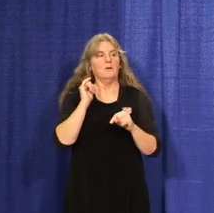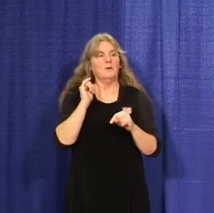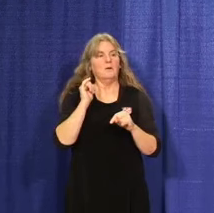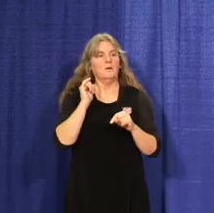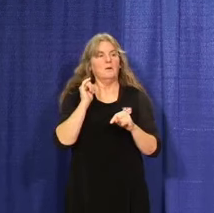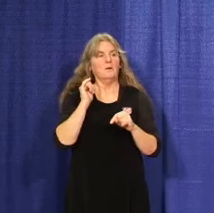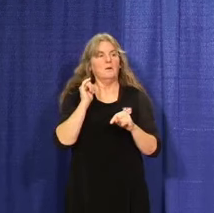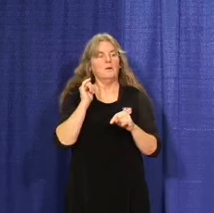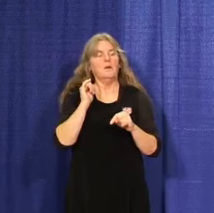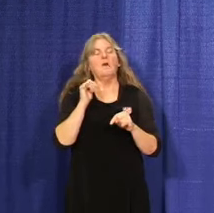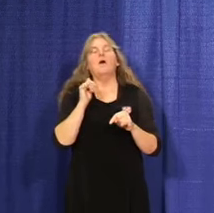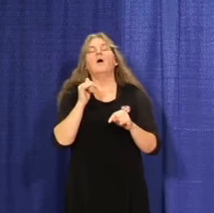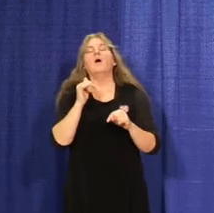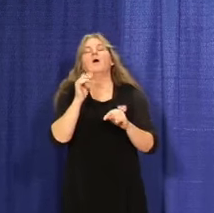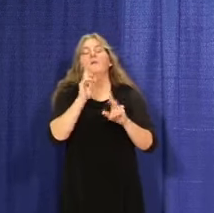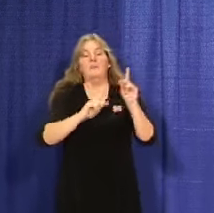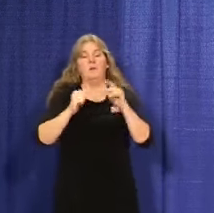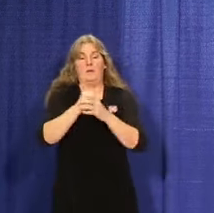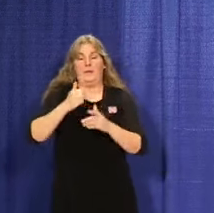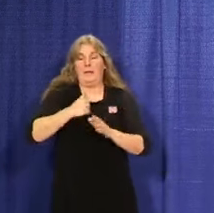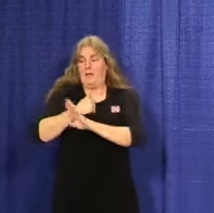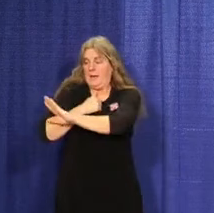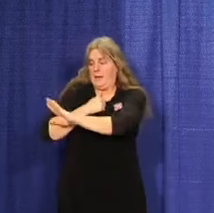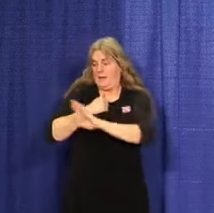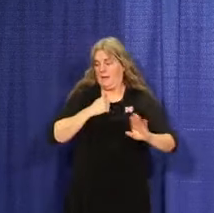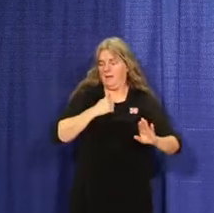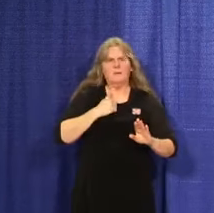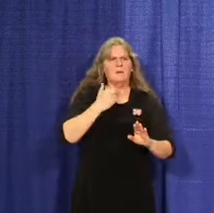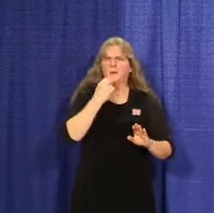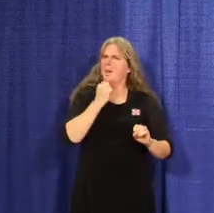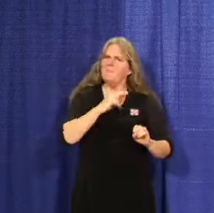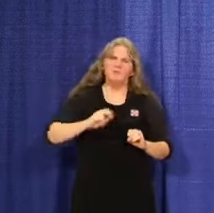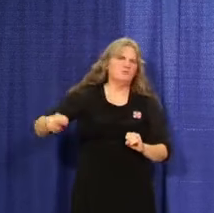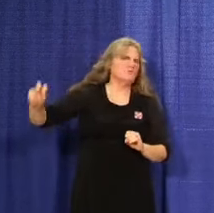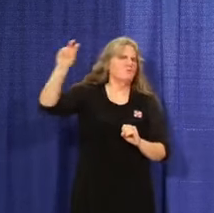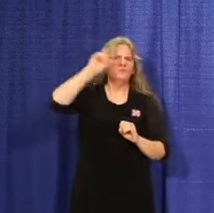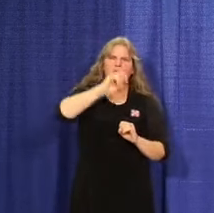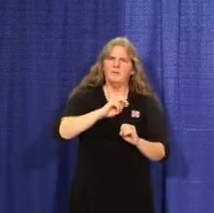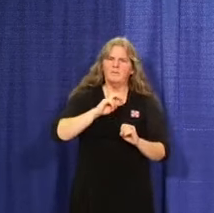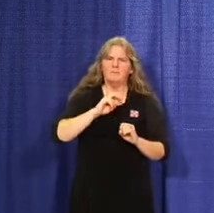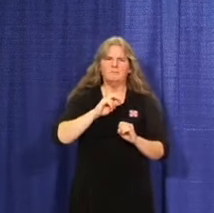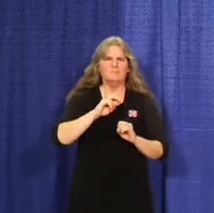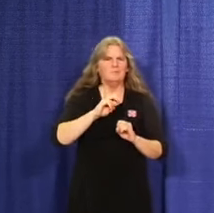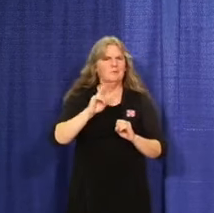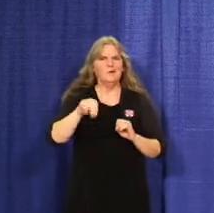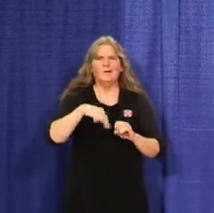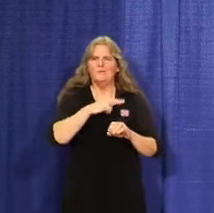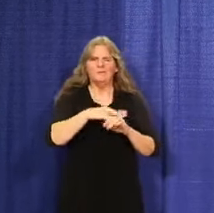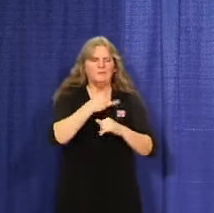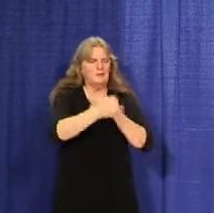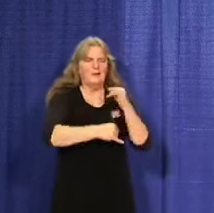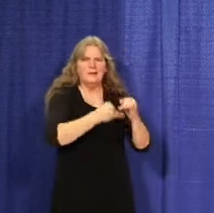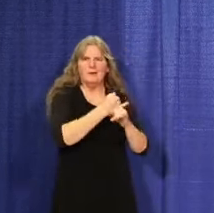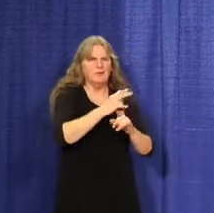very little travel occurring, and of course international tourism is all but shut down.